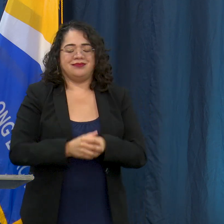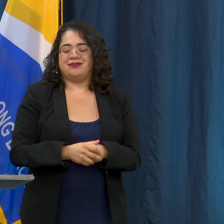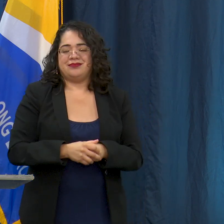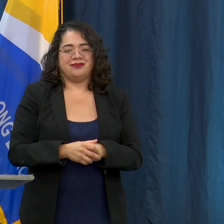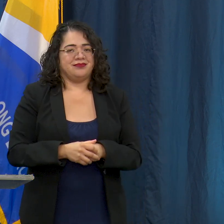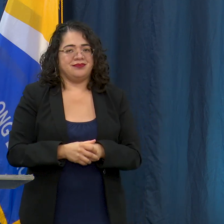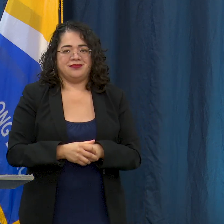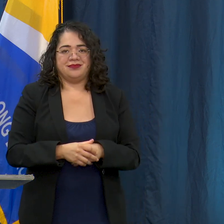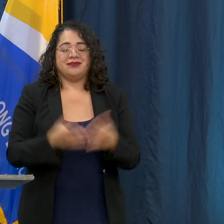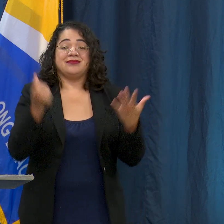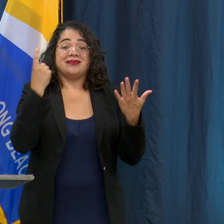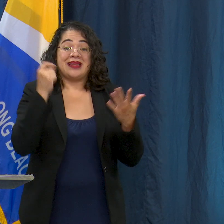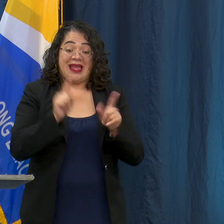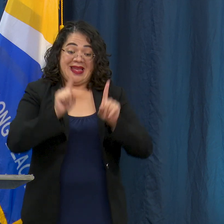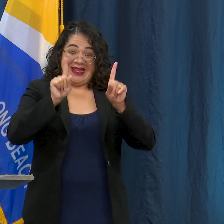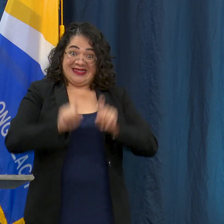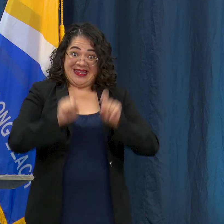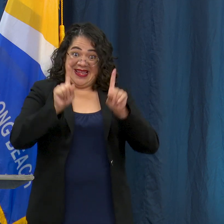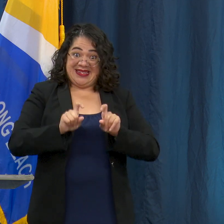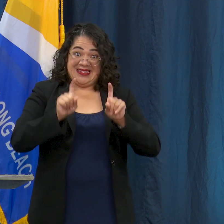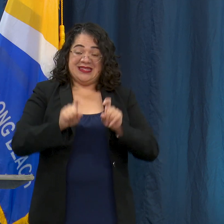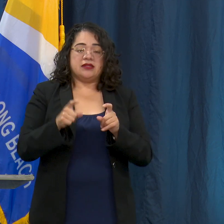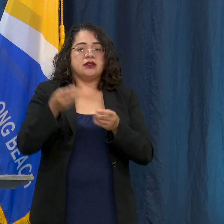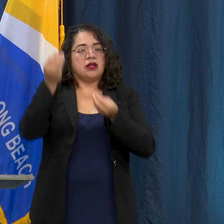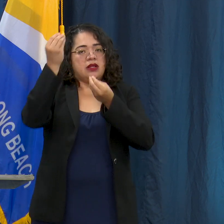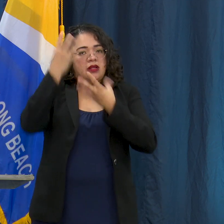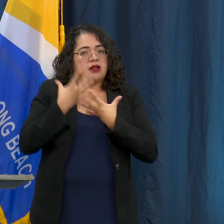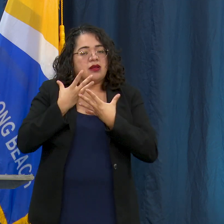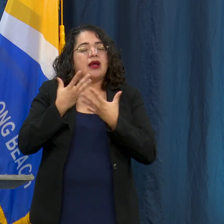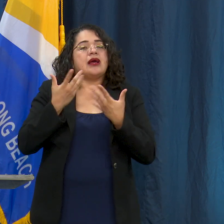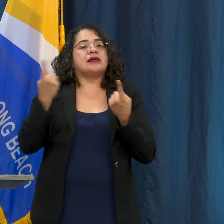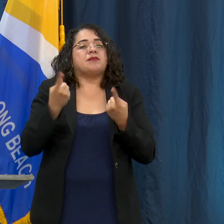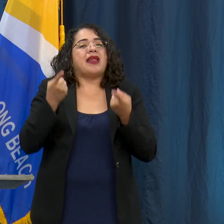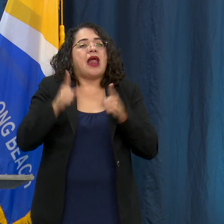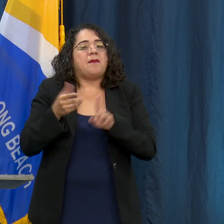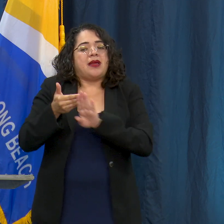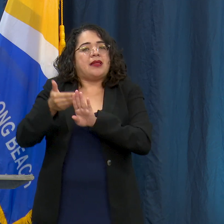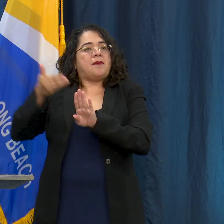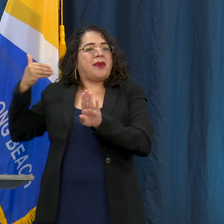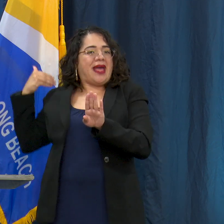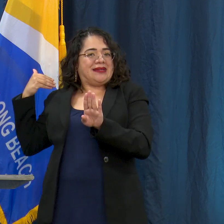occurred so it may be helpful as it catches an infection but it doesn't give